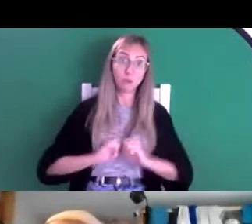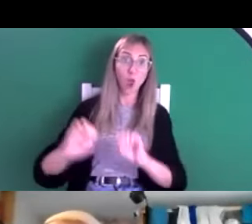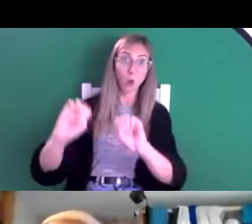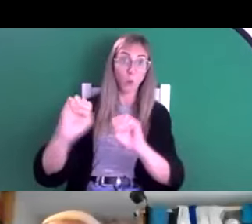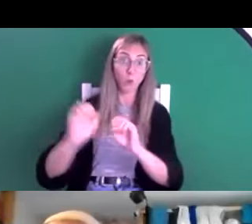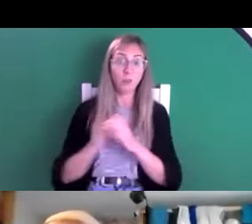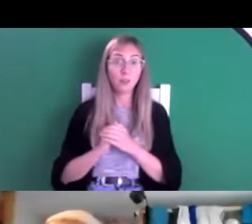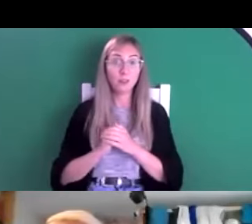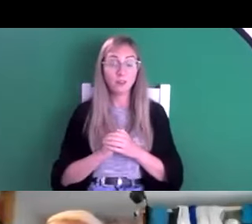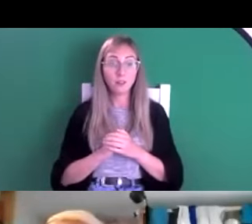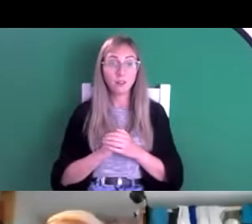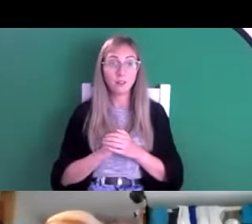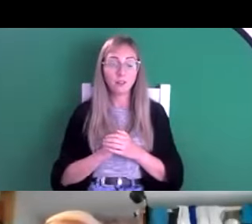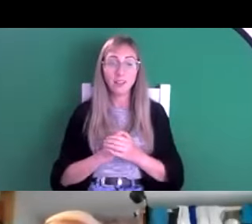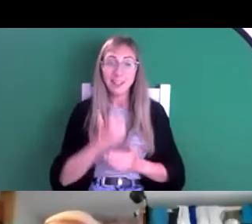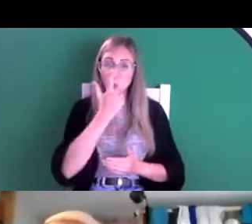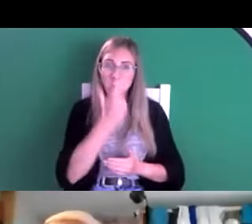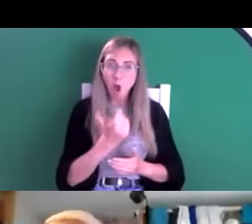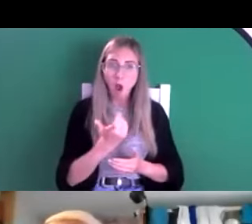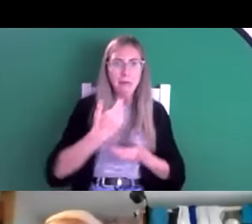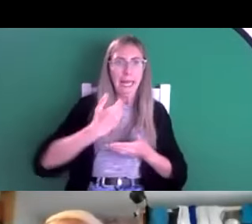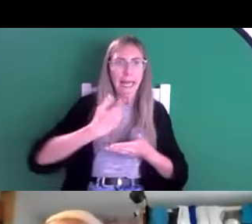you can't go in and you still would have to be